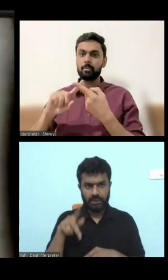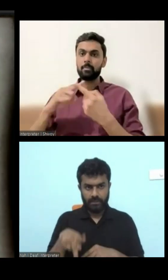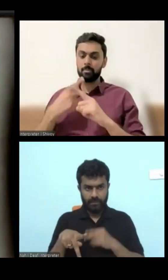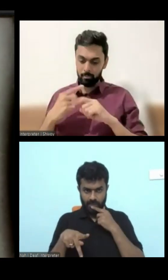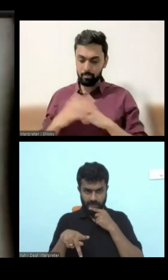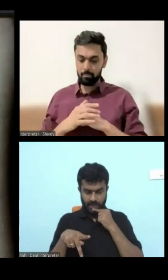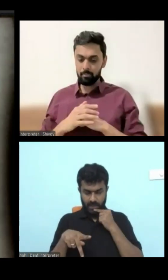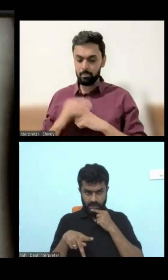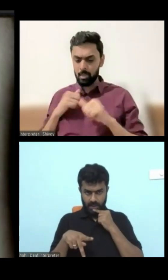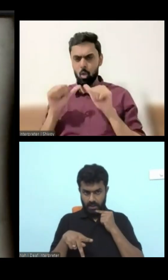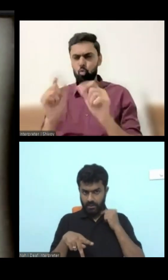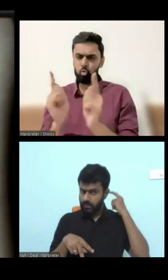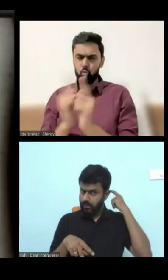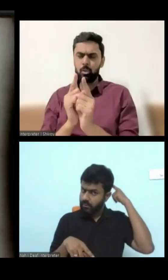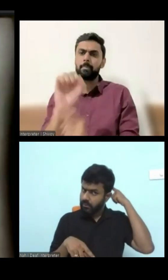There is definitely a business opportunity for businesses.